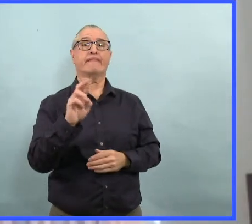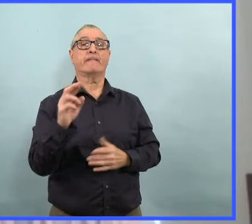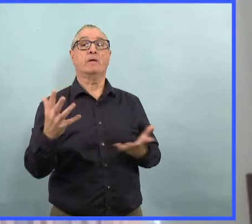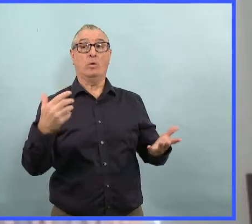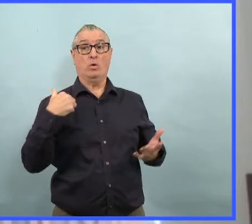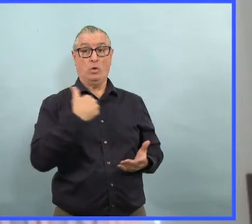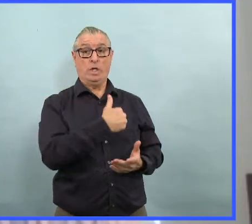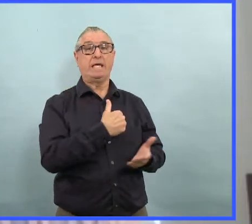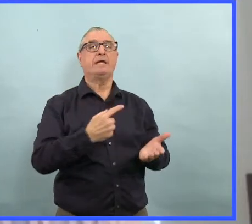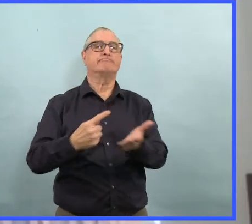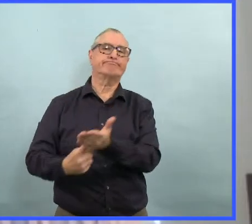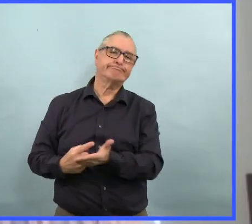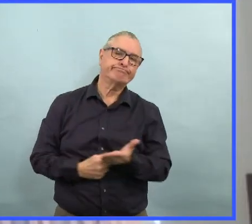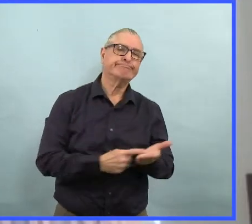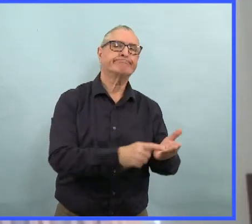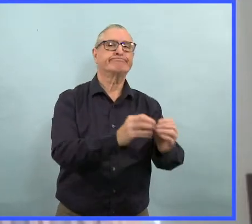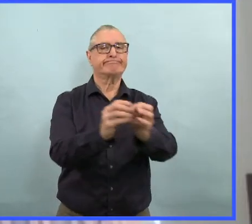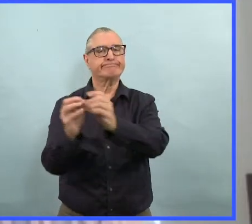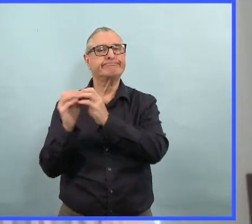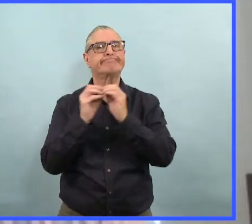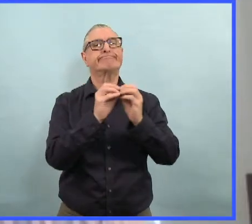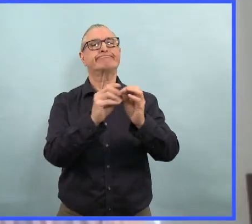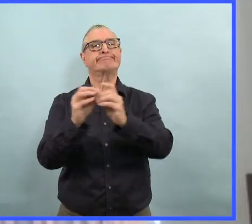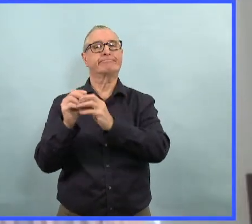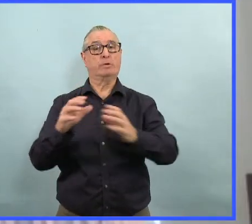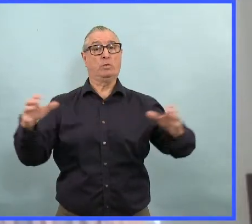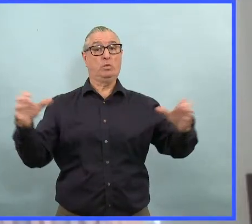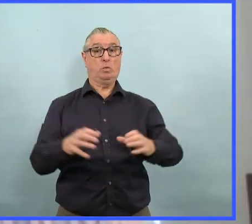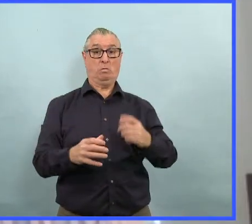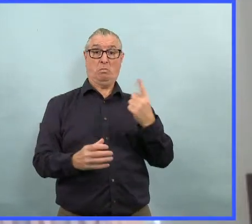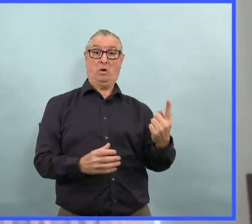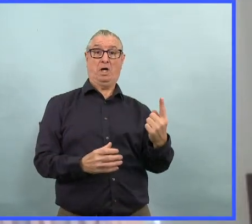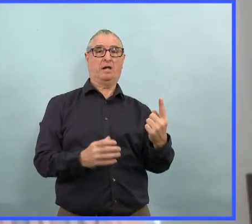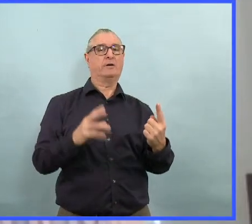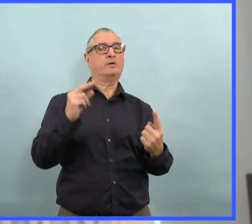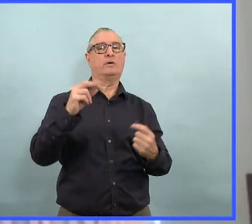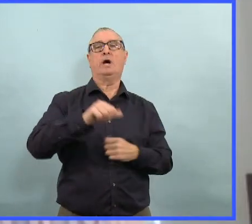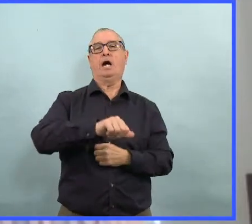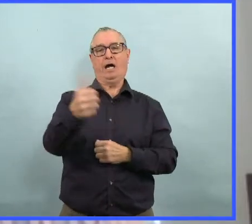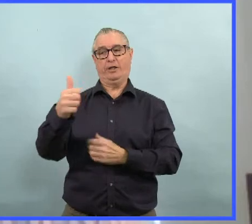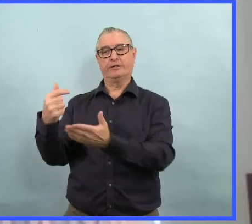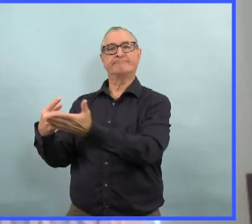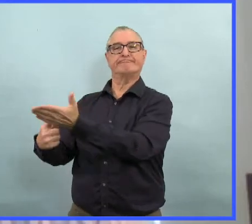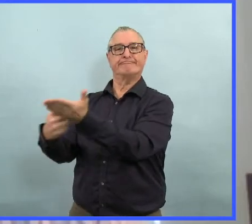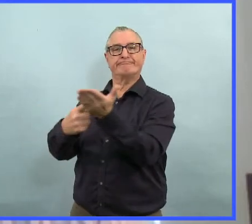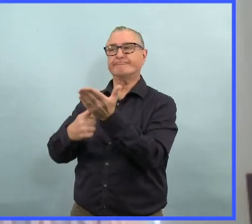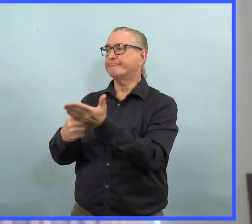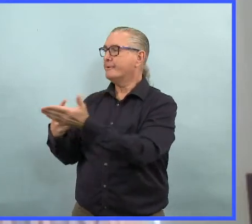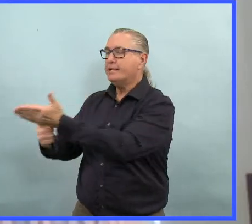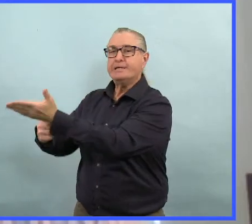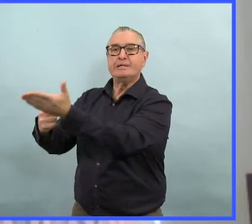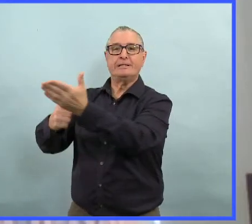many different tables continuously and so things like public health measures you know our approach